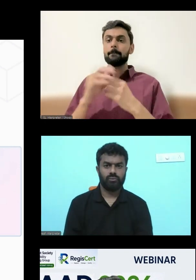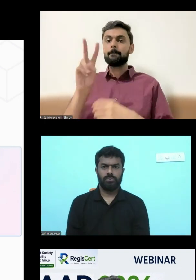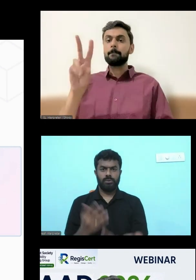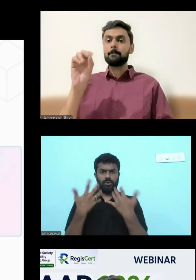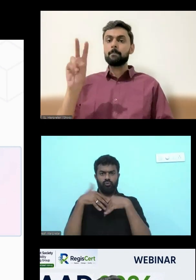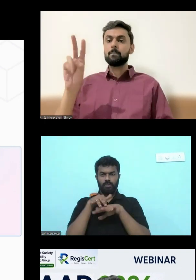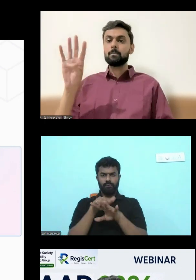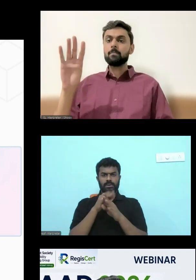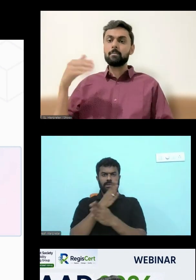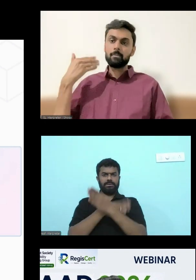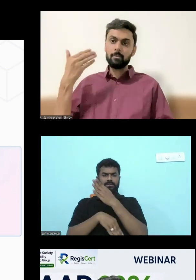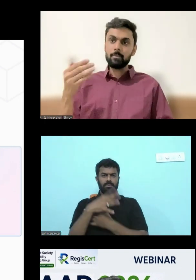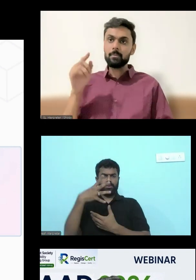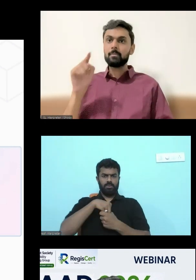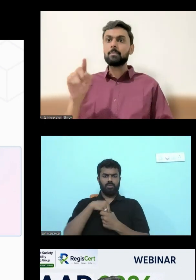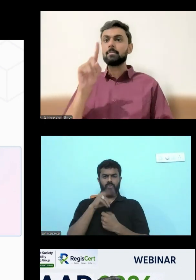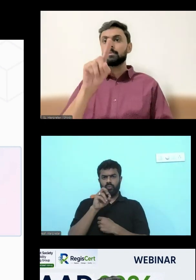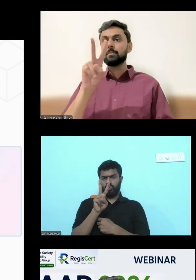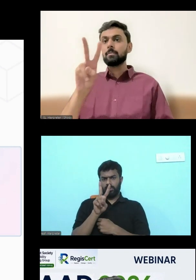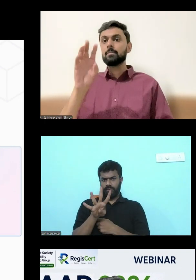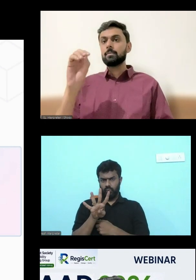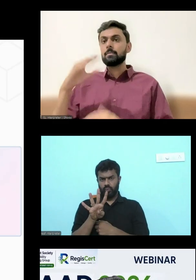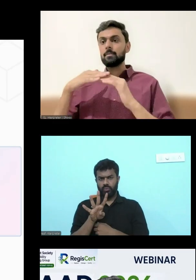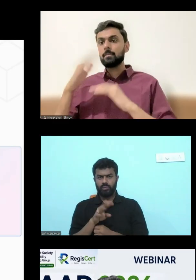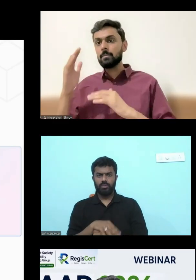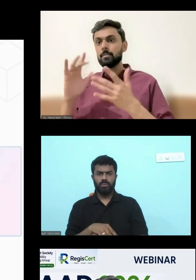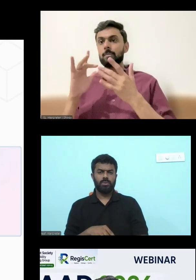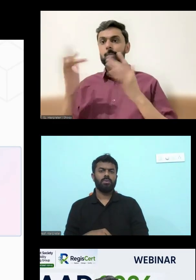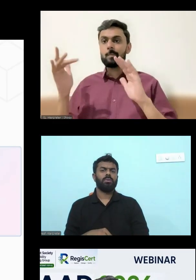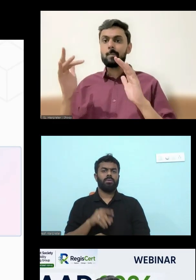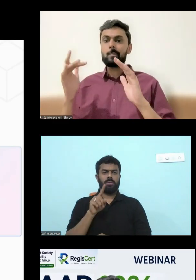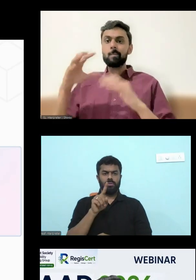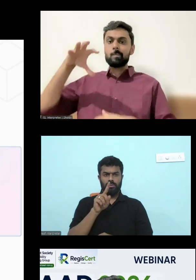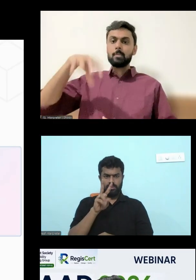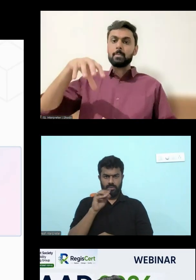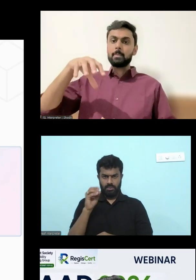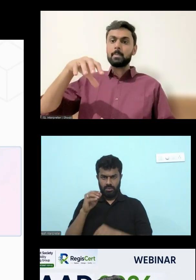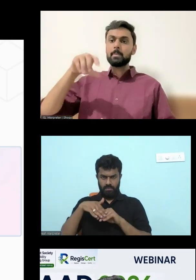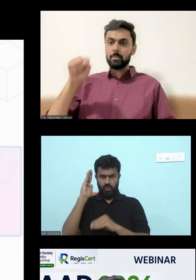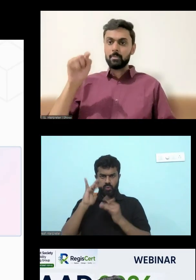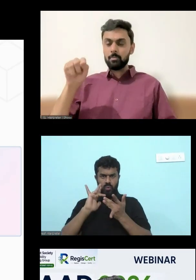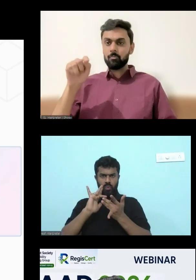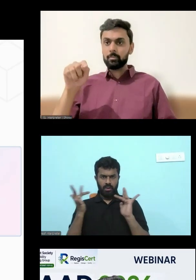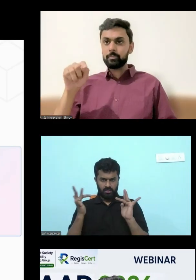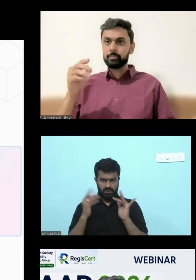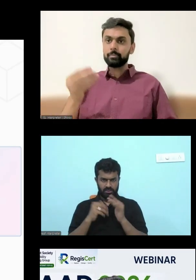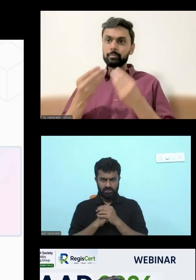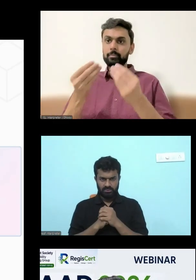And there is a 1200 plus digital hubs which is now equipped with at least one digital accessibility